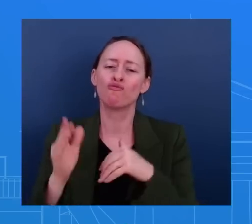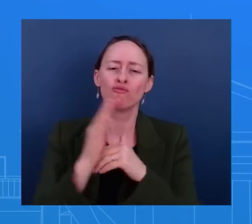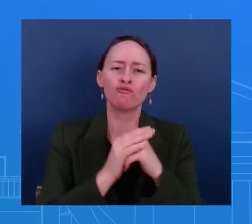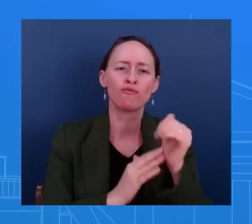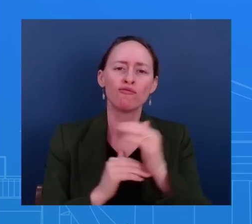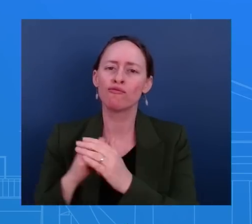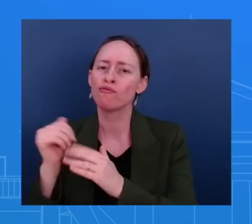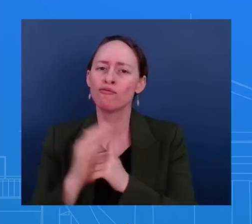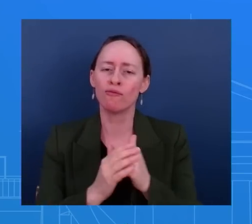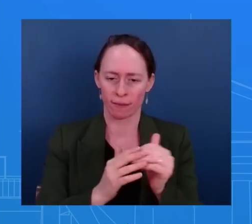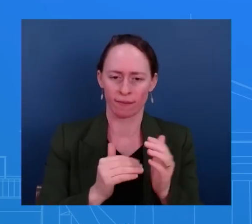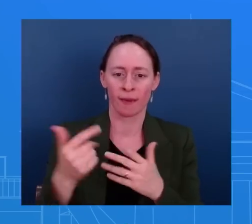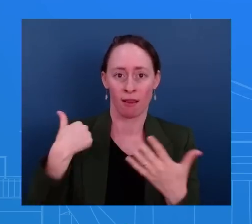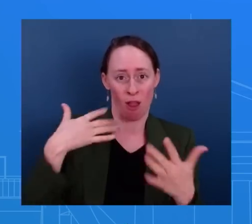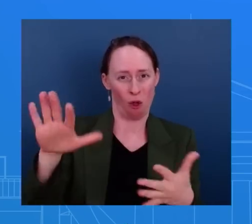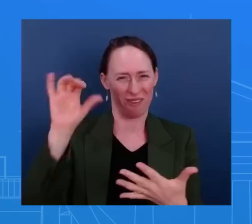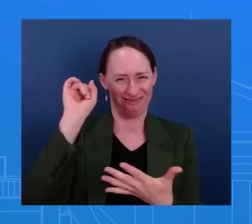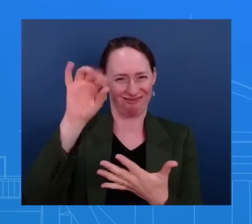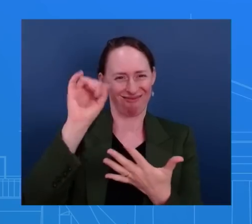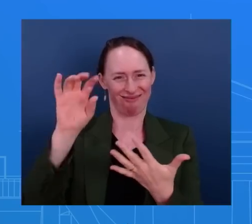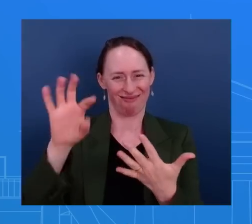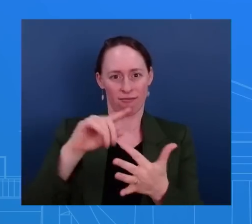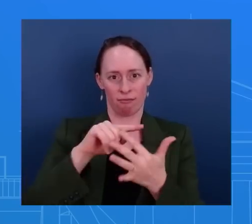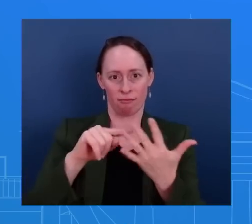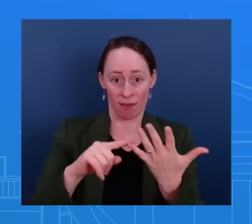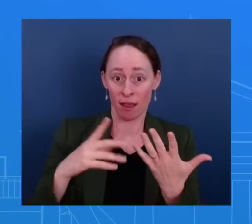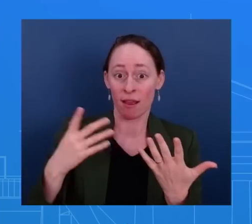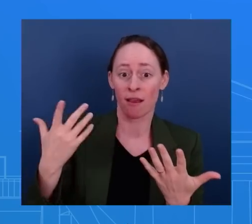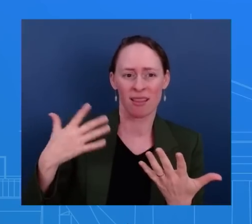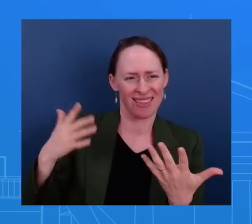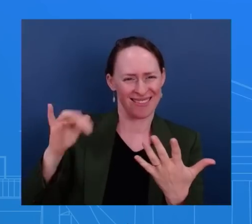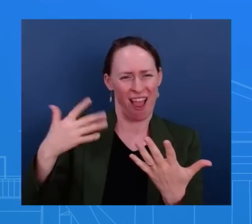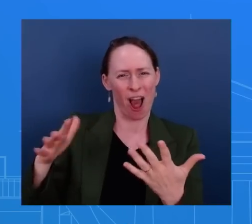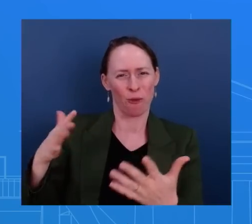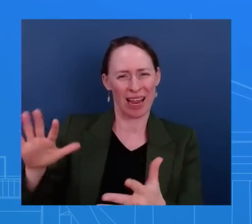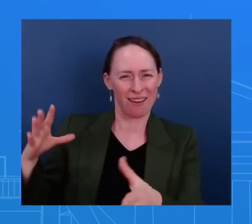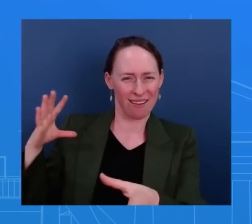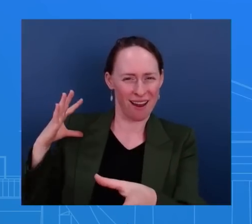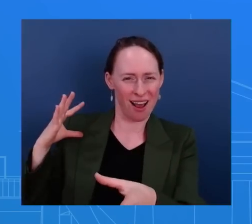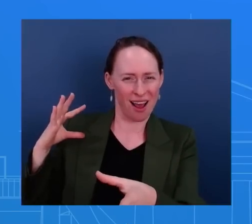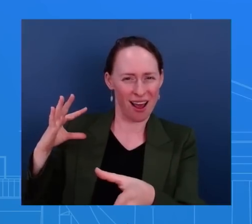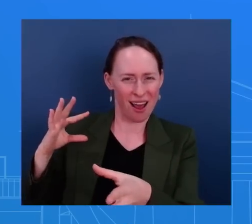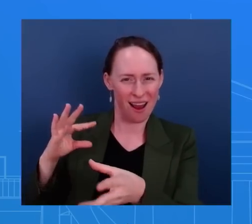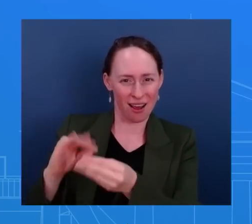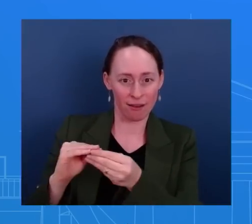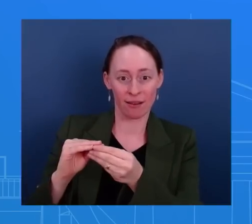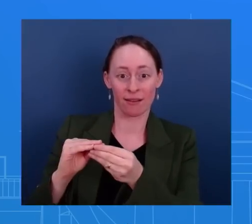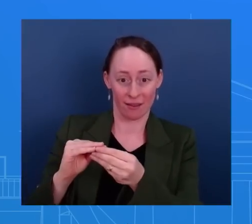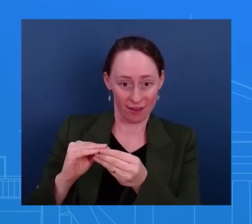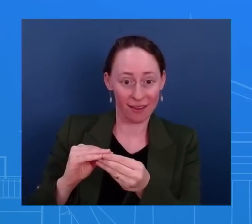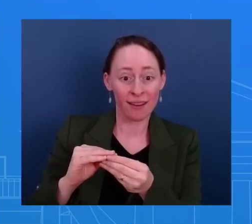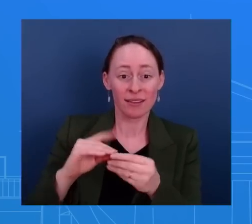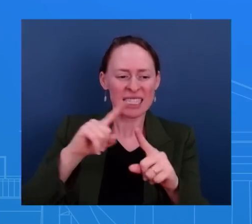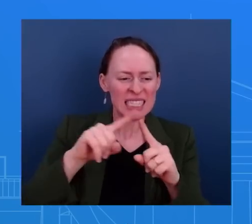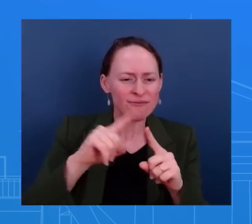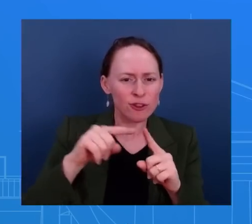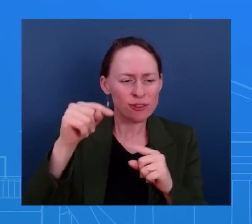not just today, many times behind this lectern -- are issues that are incredibly -- majority of Americans care about it.